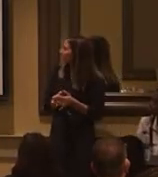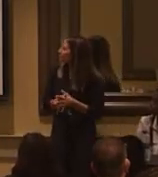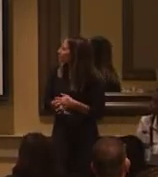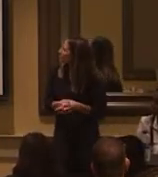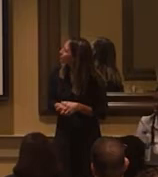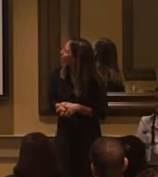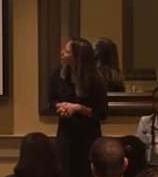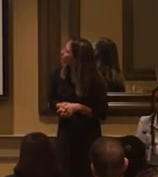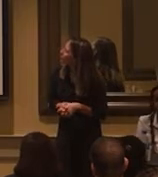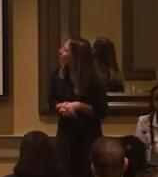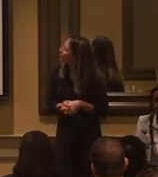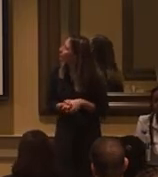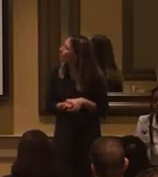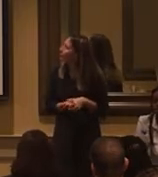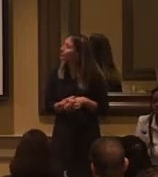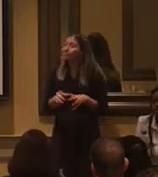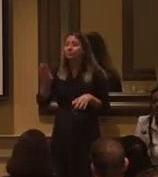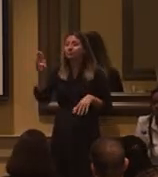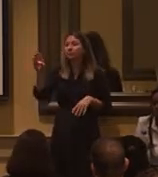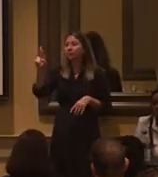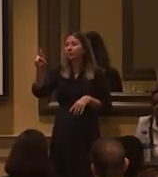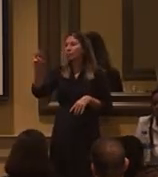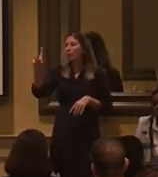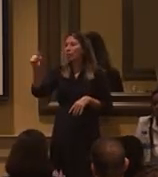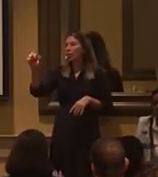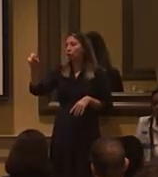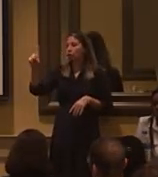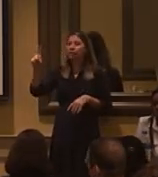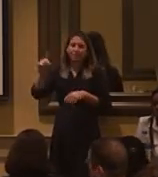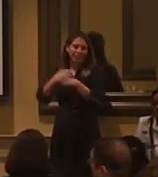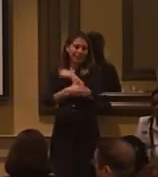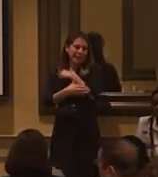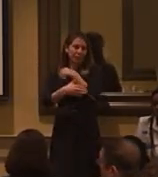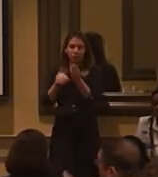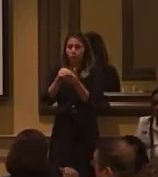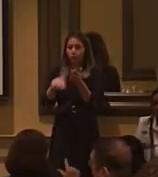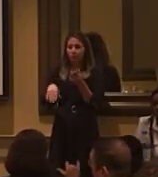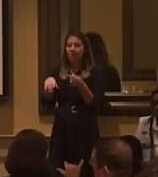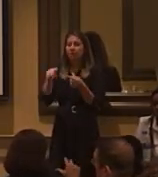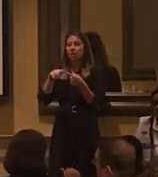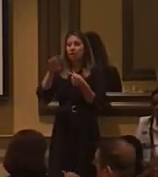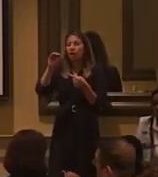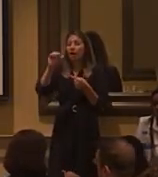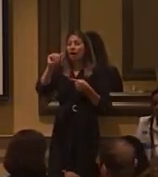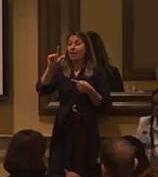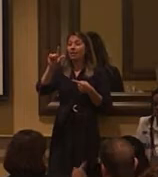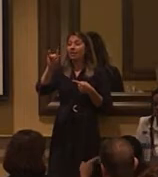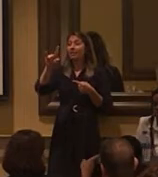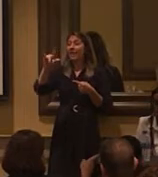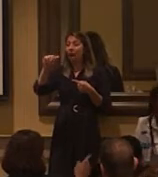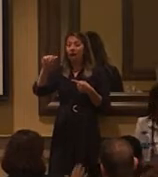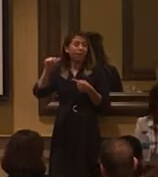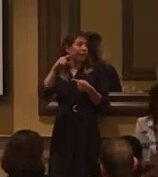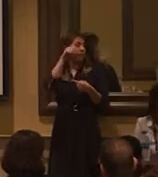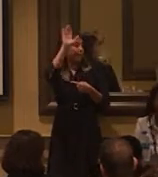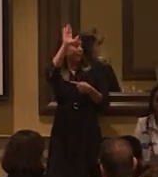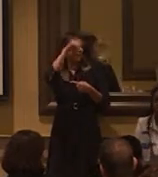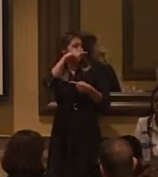Alright, so we have Broward County students here. We have Alivia Brower, raise your hand, thank you.